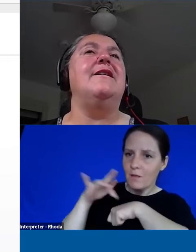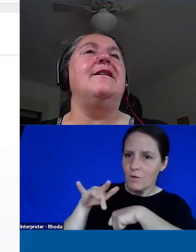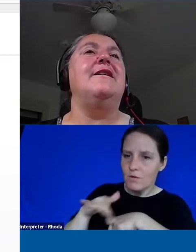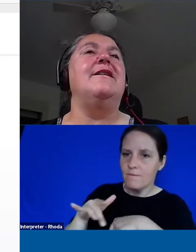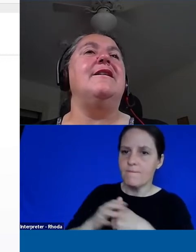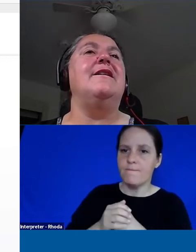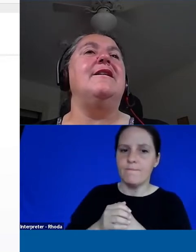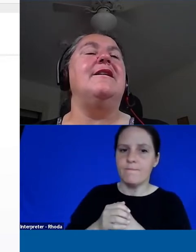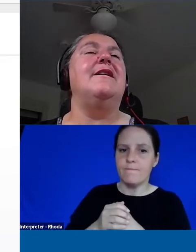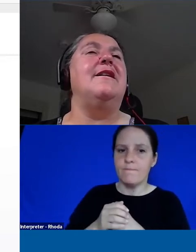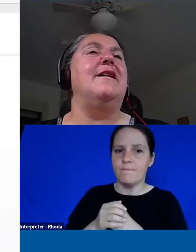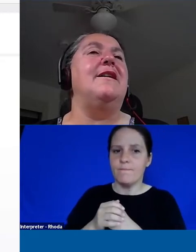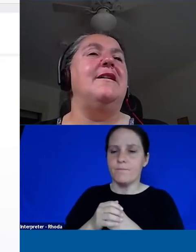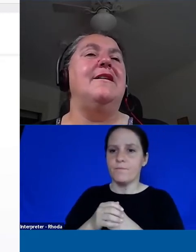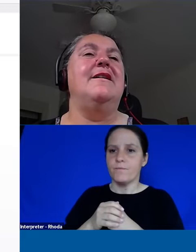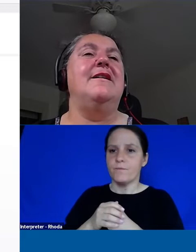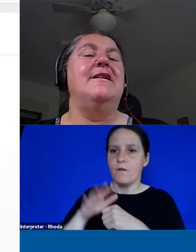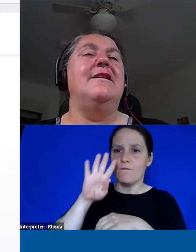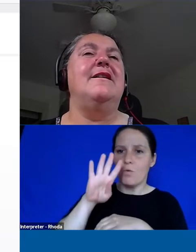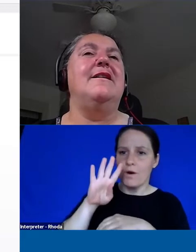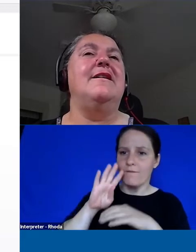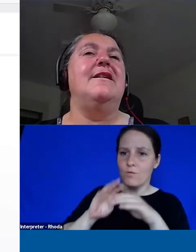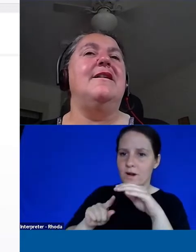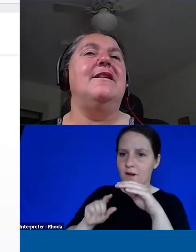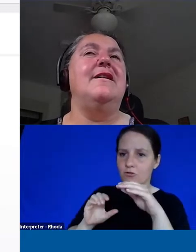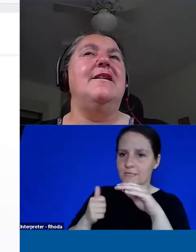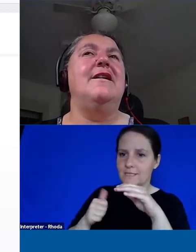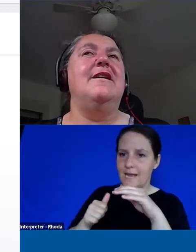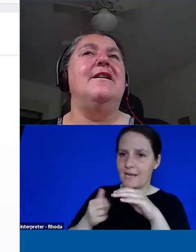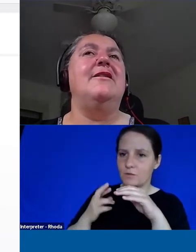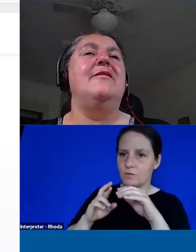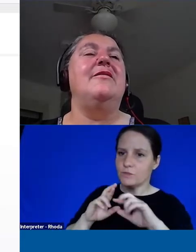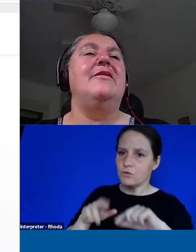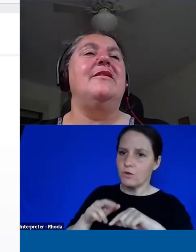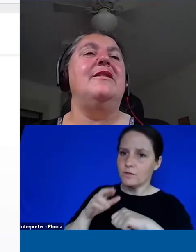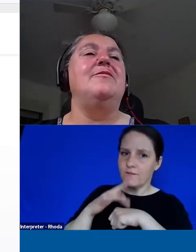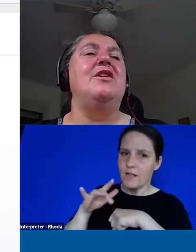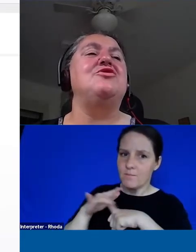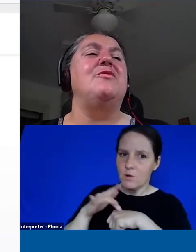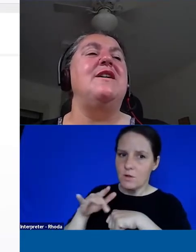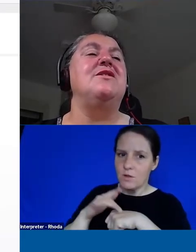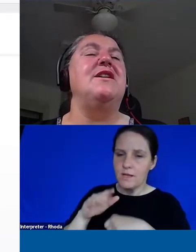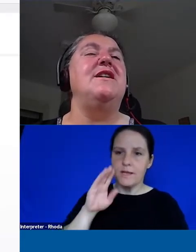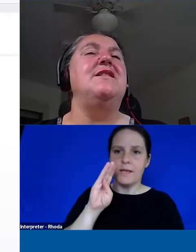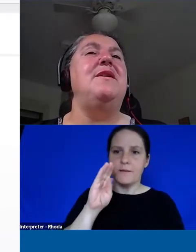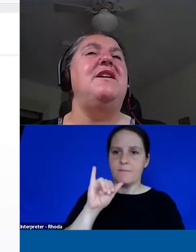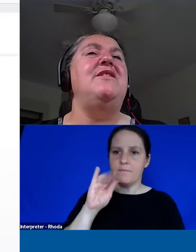Bibb County, four of 110, 110 results are available. Bibb County, Alabama. Not sure why it's looking in the Bs.